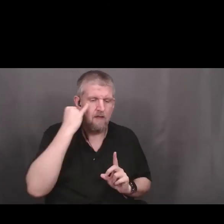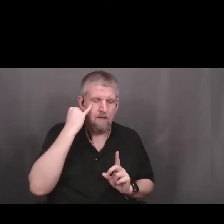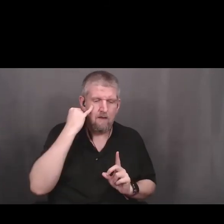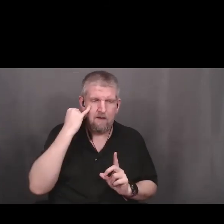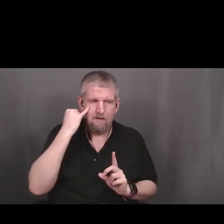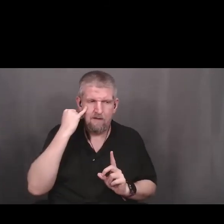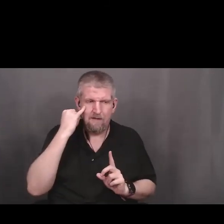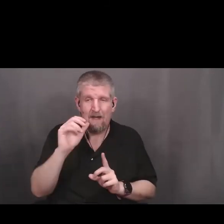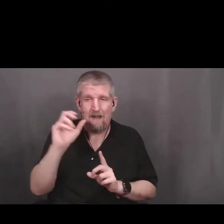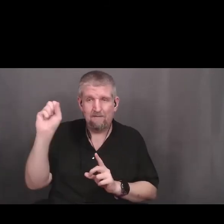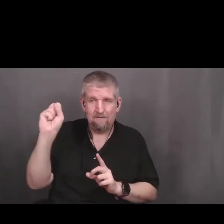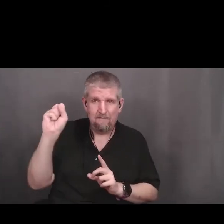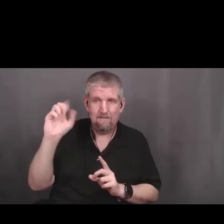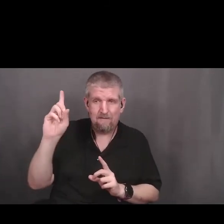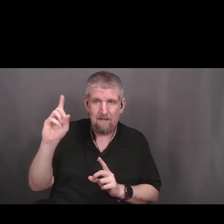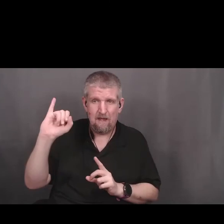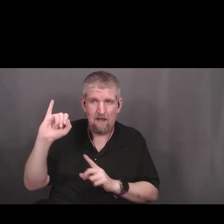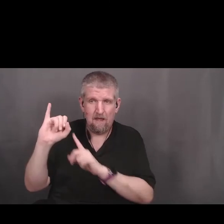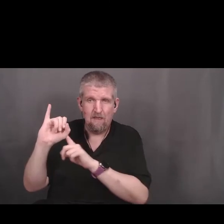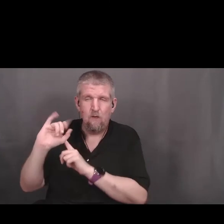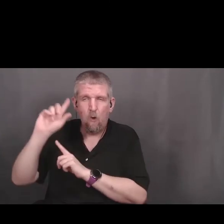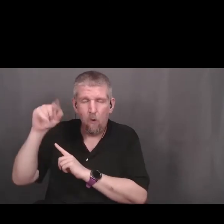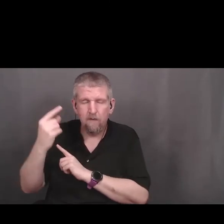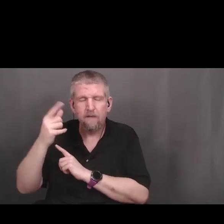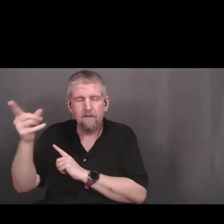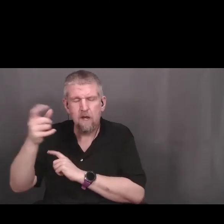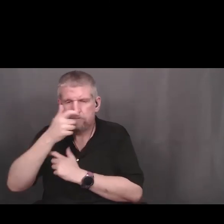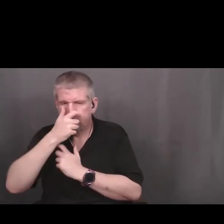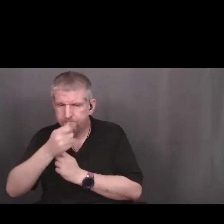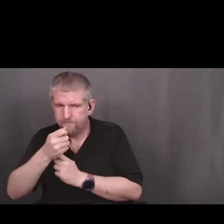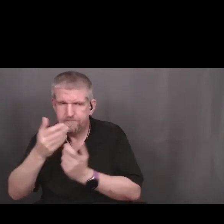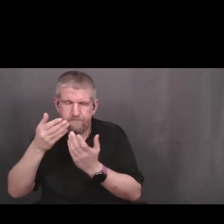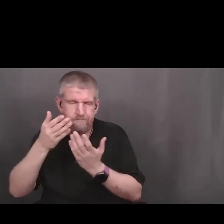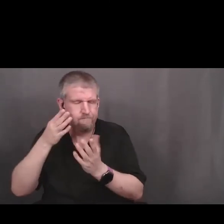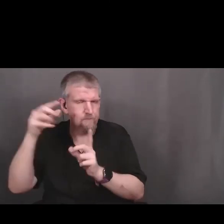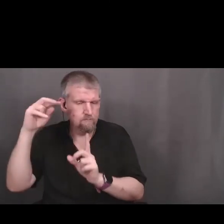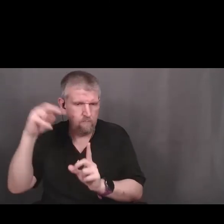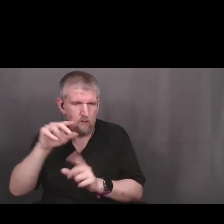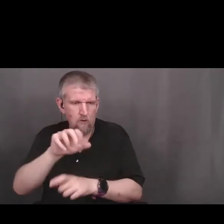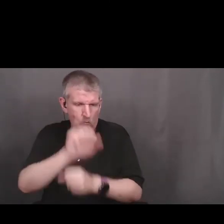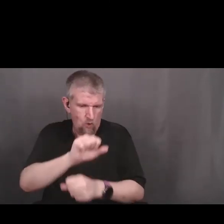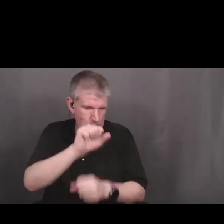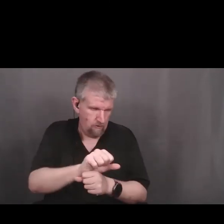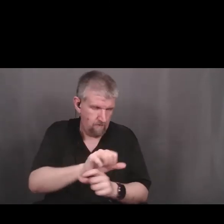under SSDI, the only thing that social security cares about generally speaking is the work that you're doing.